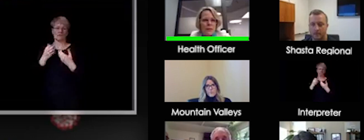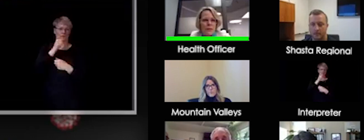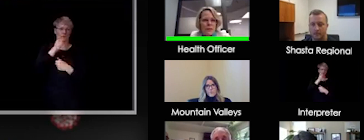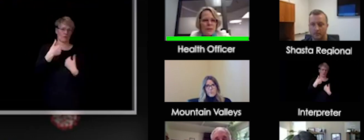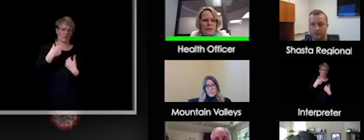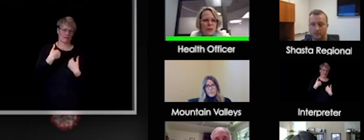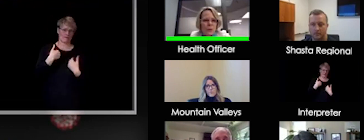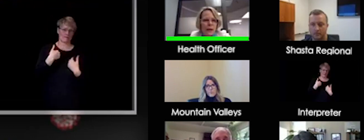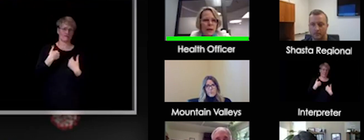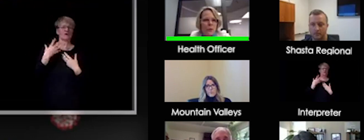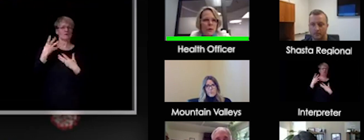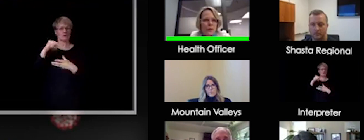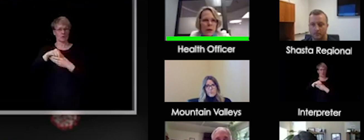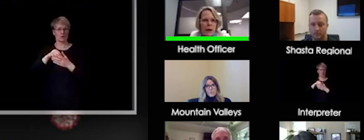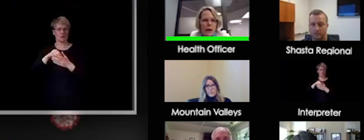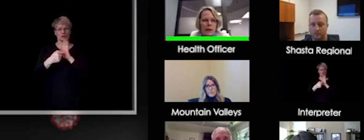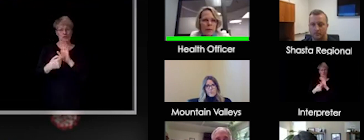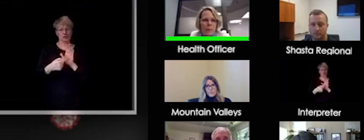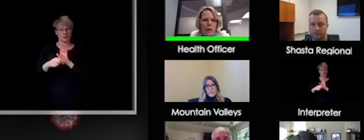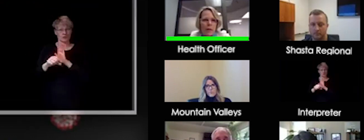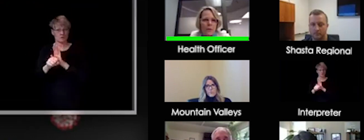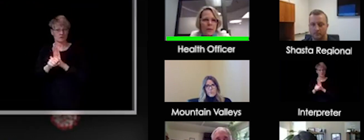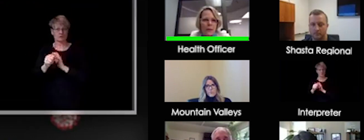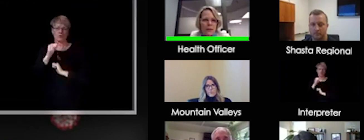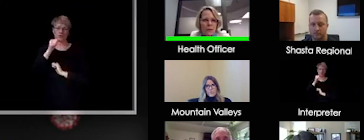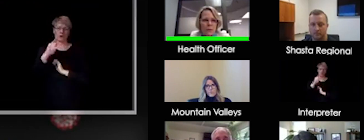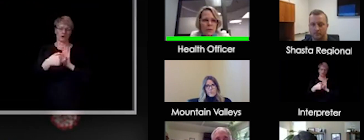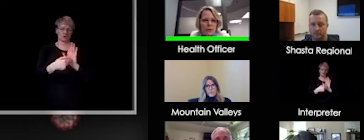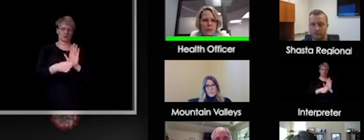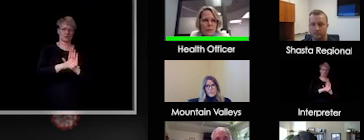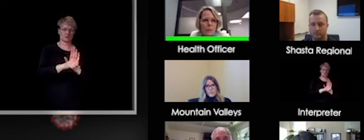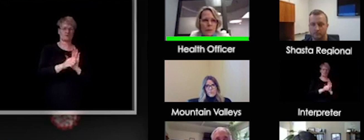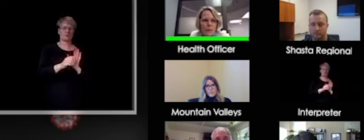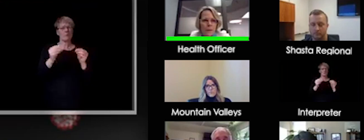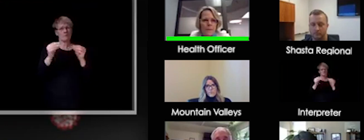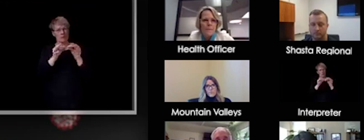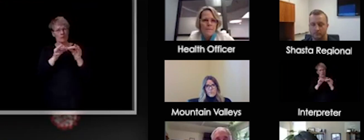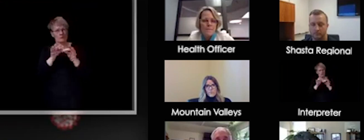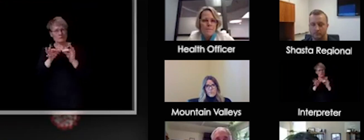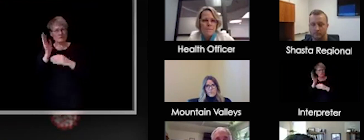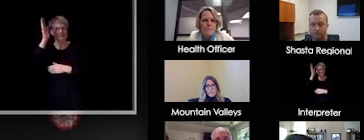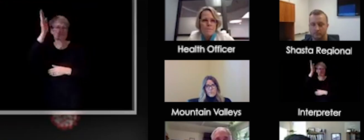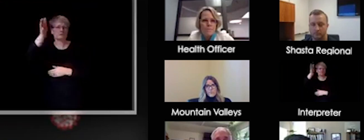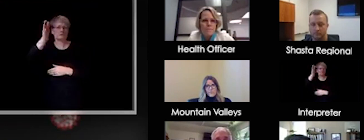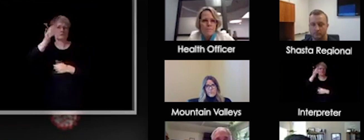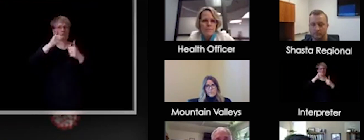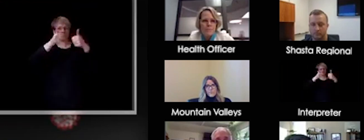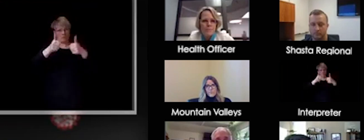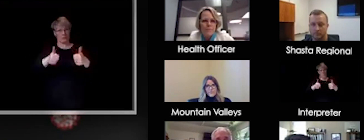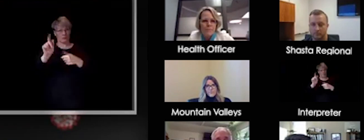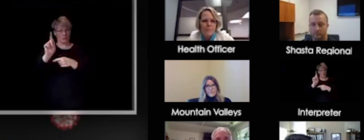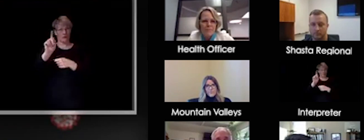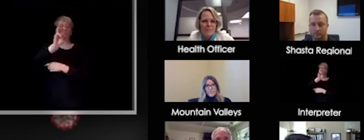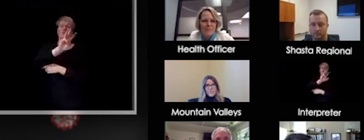That gives you a taste of what it in there, but we’ll have more detail on that on the website when it’s ready. Okay, thank you. I have one more question